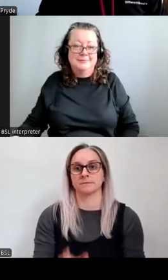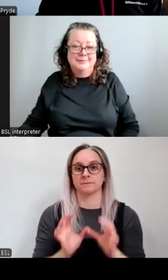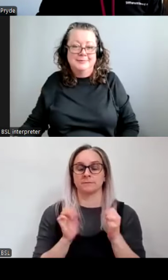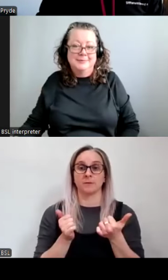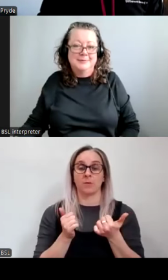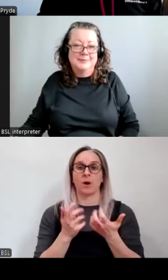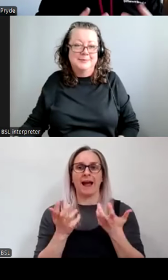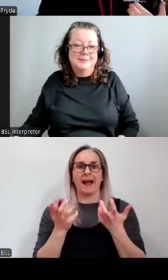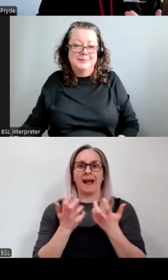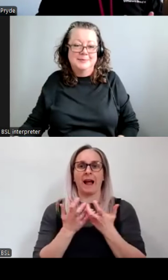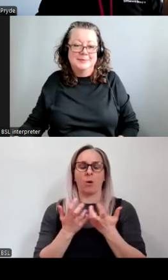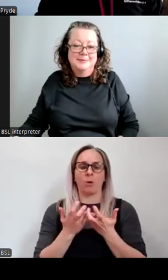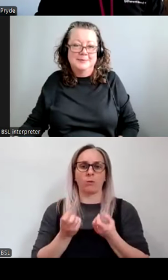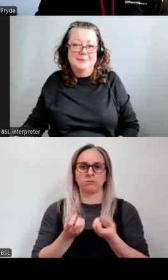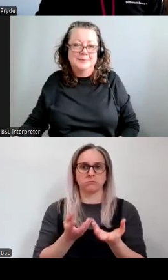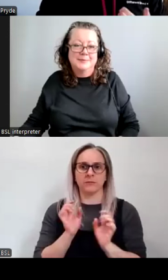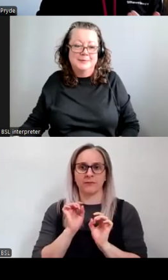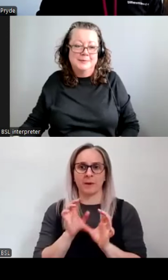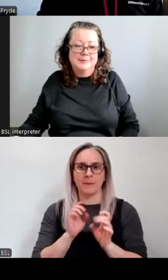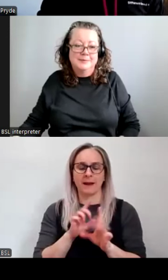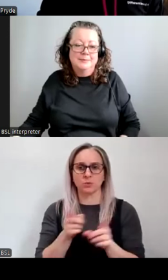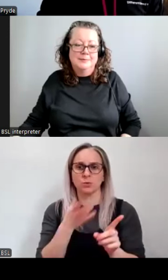That could be within our seat maps when we tell users using red text